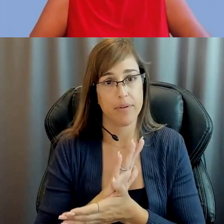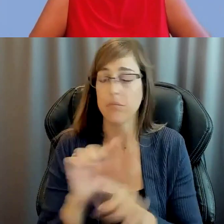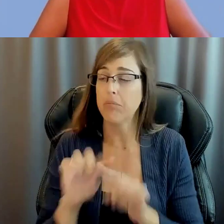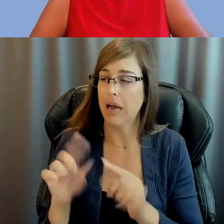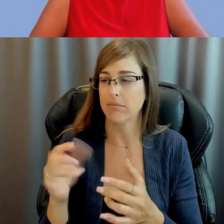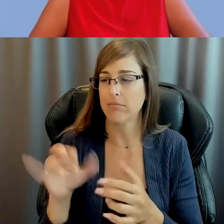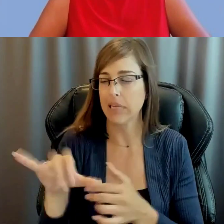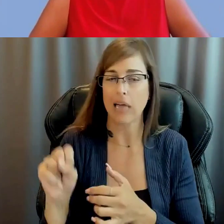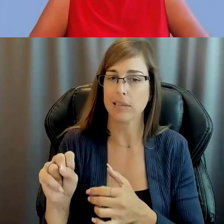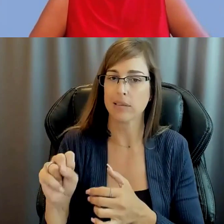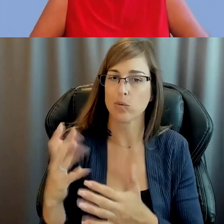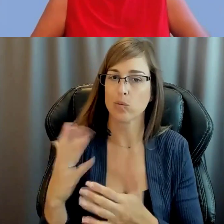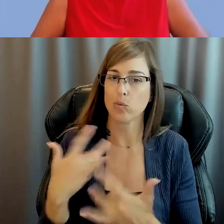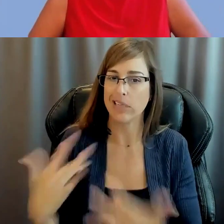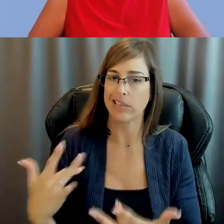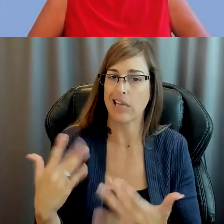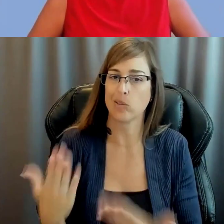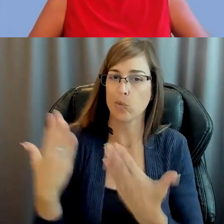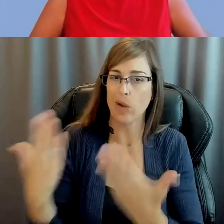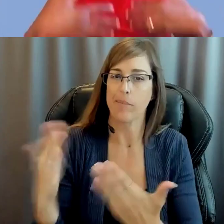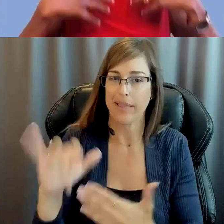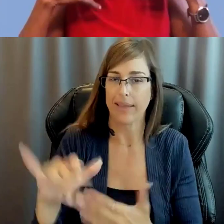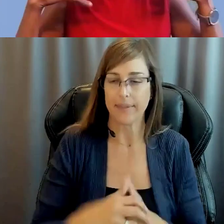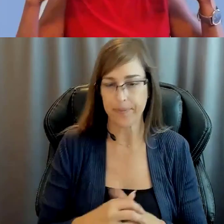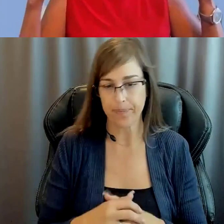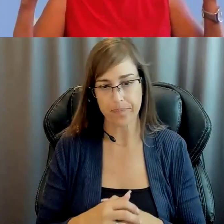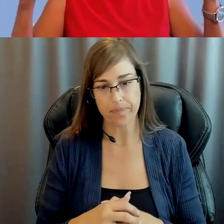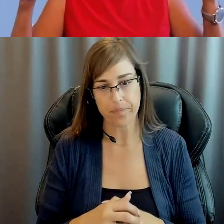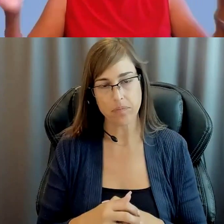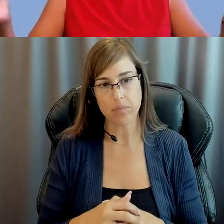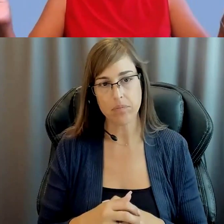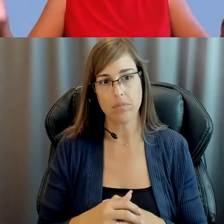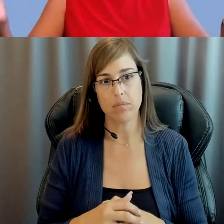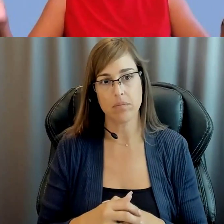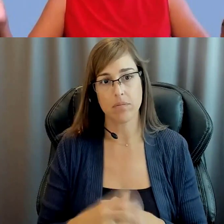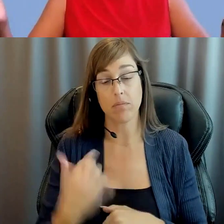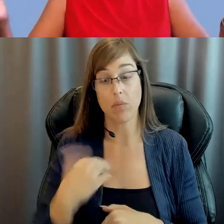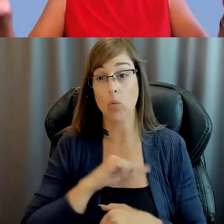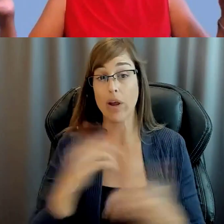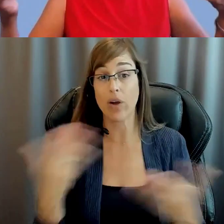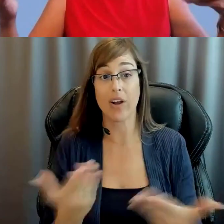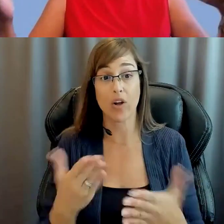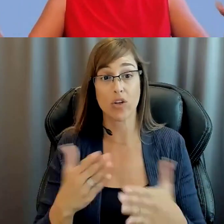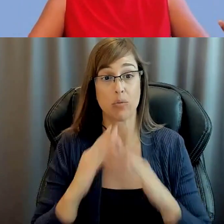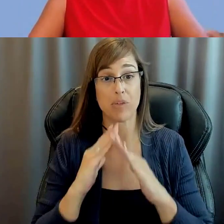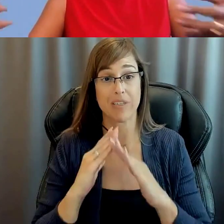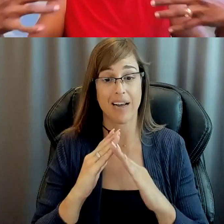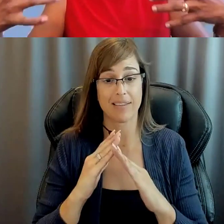Dr. Ranjini Ambalavanar: Correcting the literature is one of the .. So we are here to protect PHS funding and correct the literature